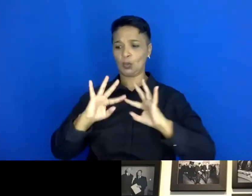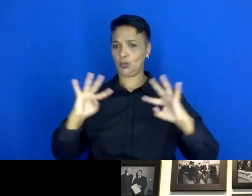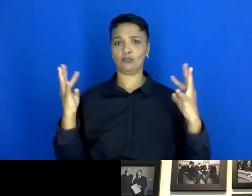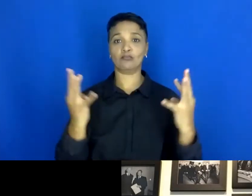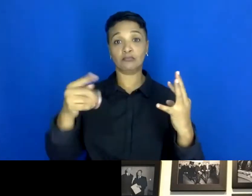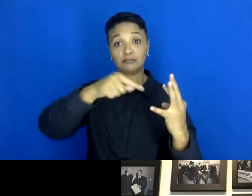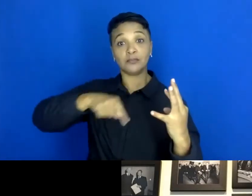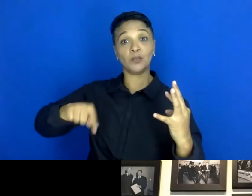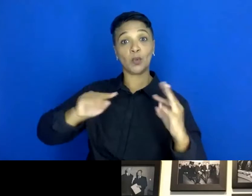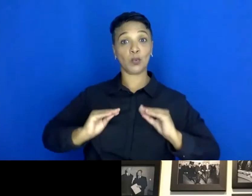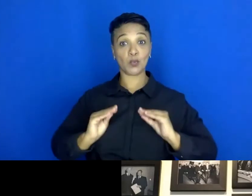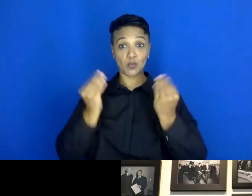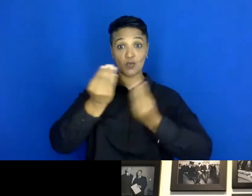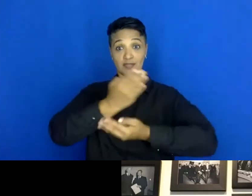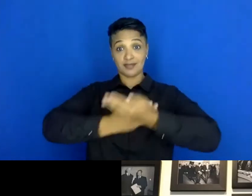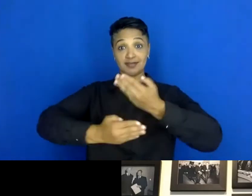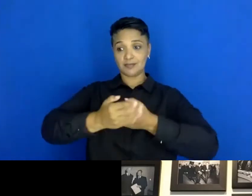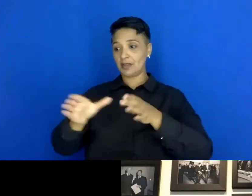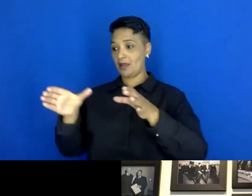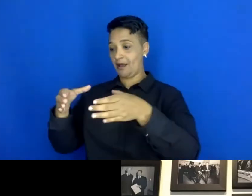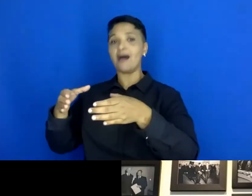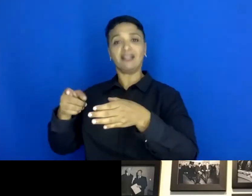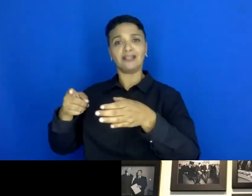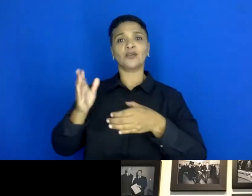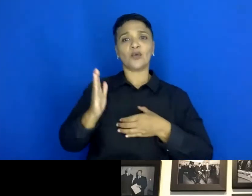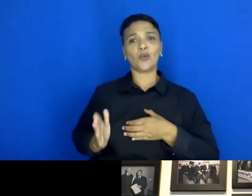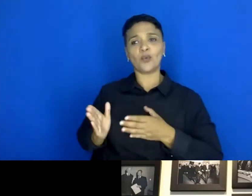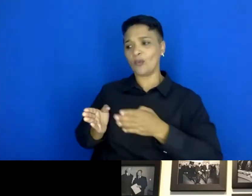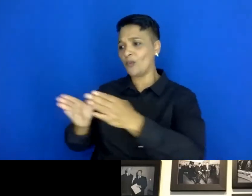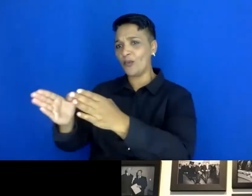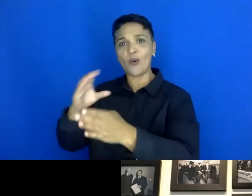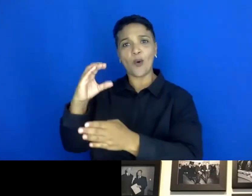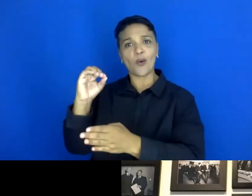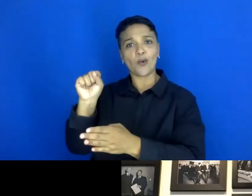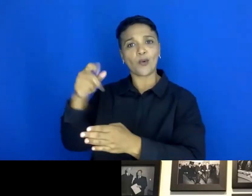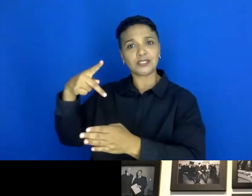side event at cost in december and i'm looking forward to hearing from even more youth today